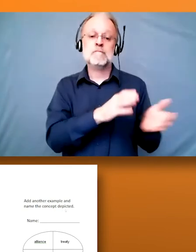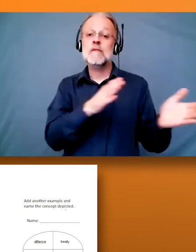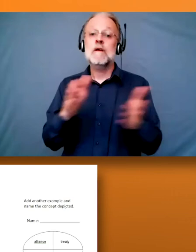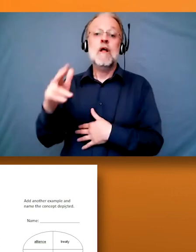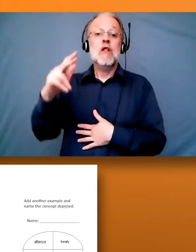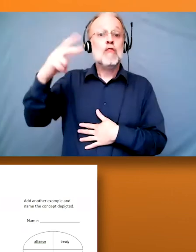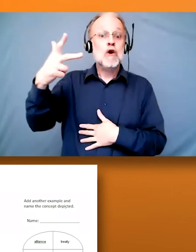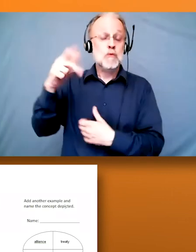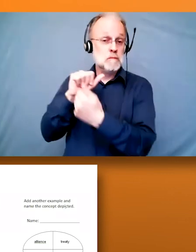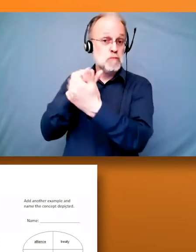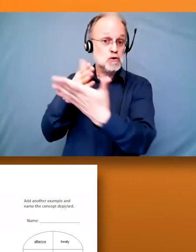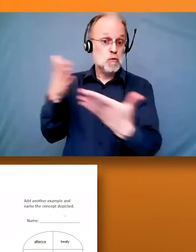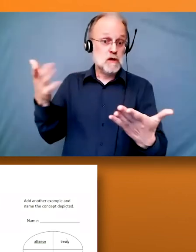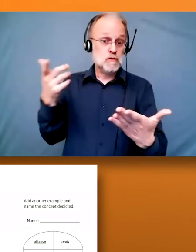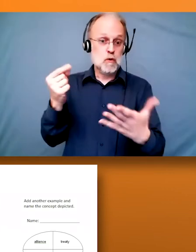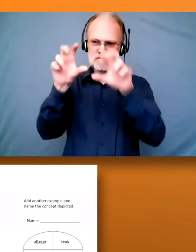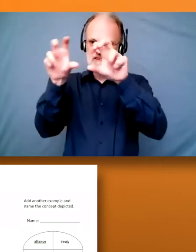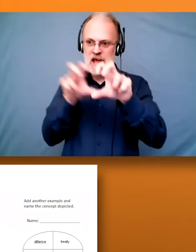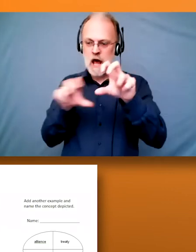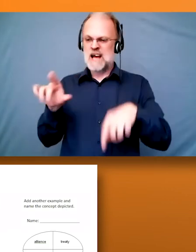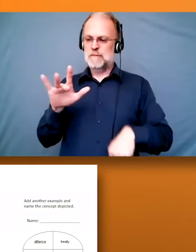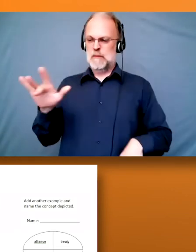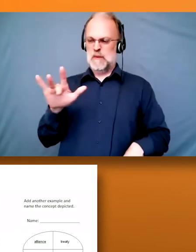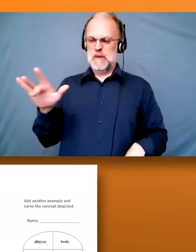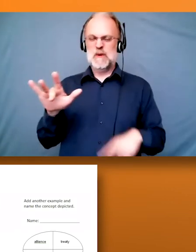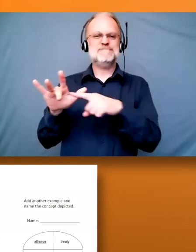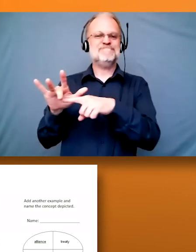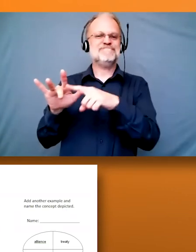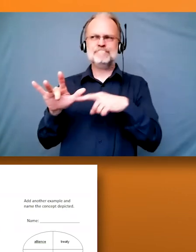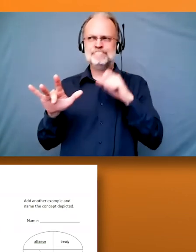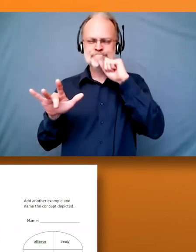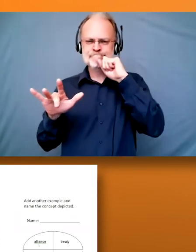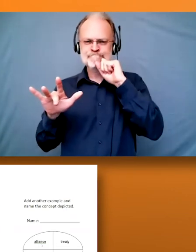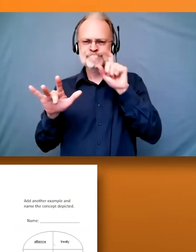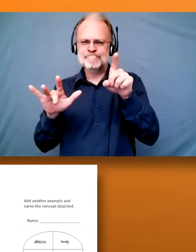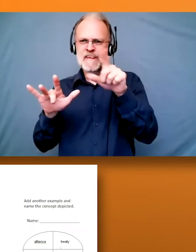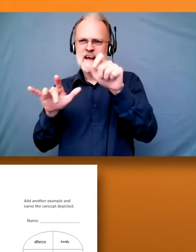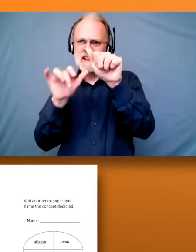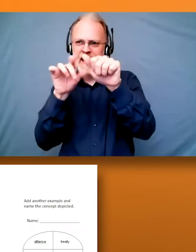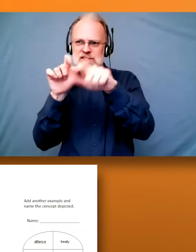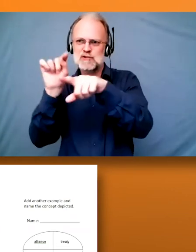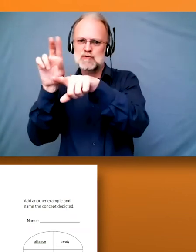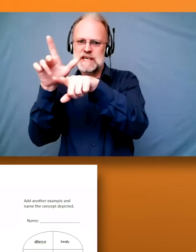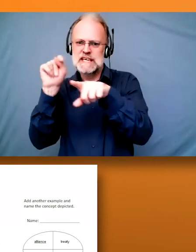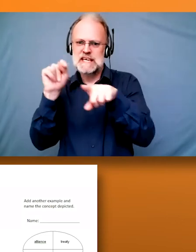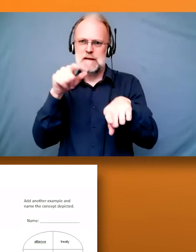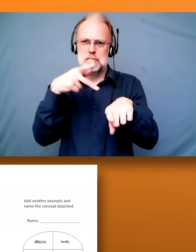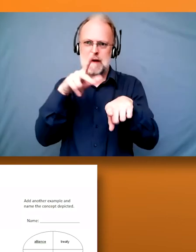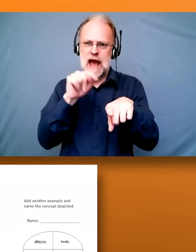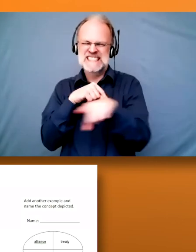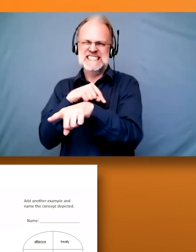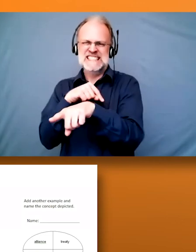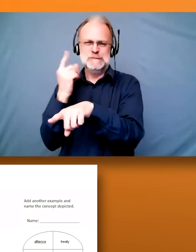And the third one is they need to add the example. So alliance, treaty, pact, and they need to give you another word.